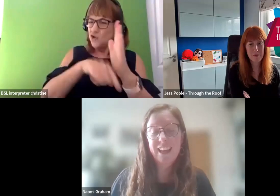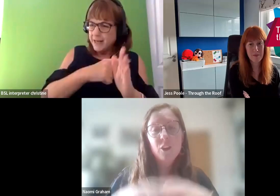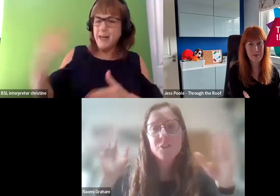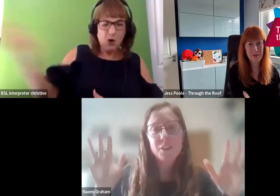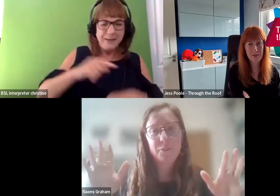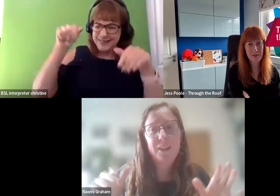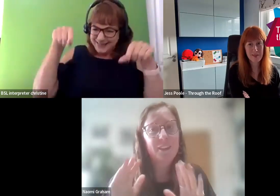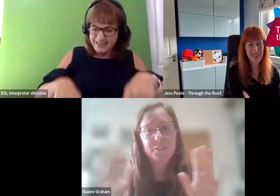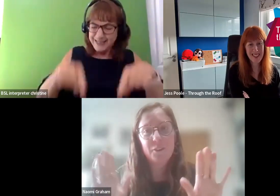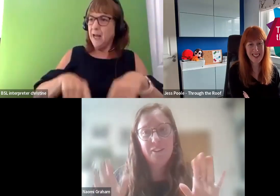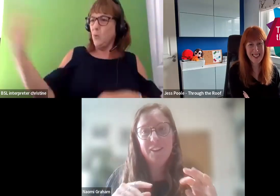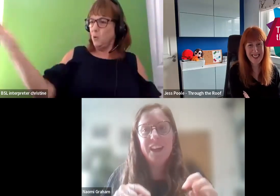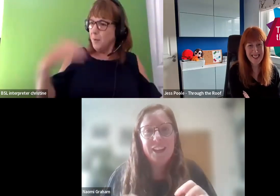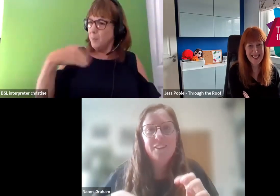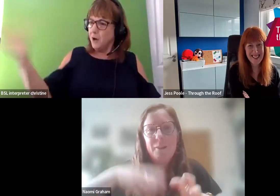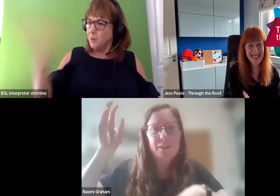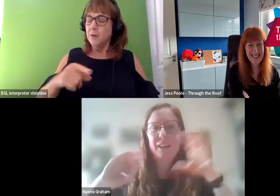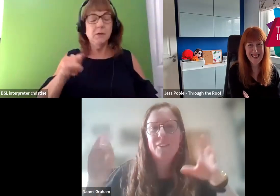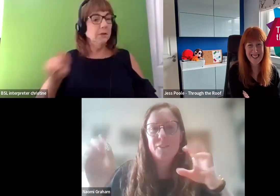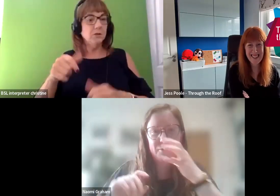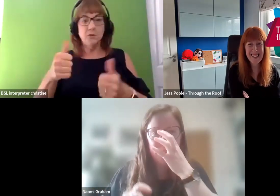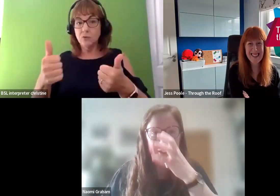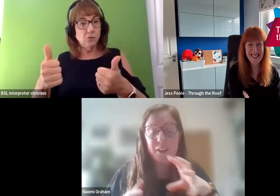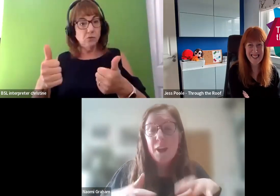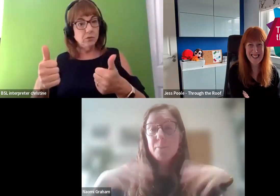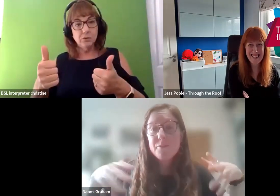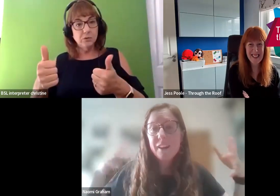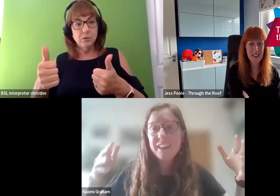in lots of different ways, that's not very great because I'm giving loads of information. But it's